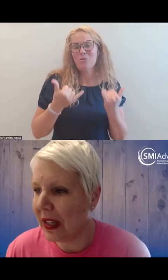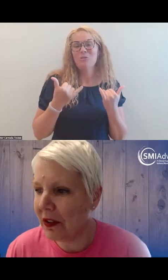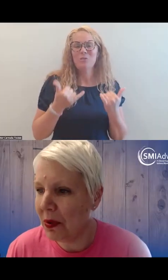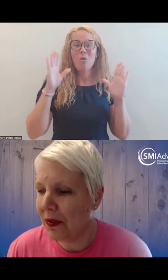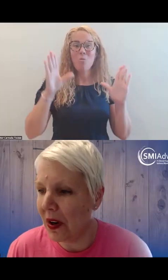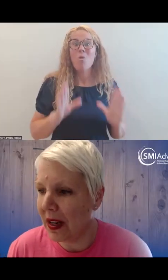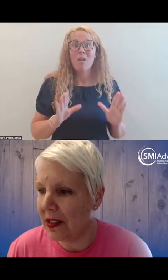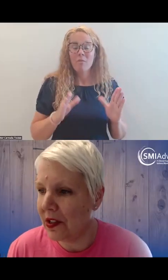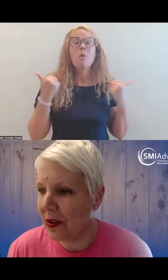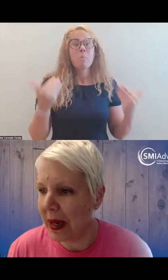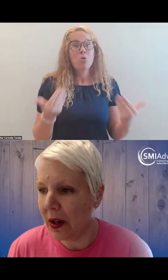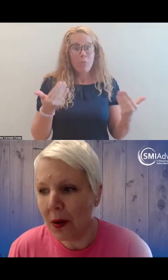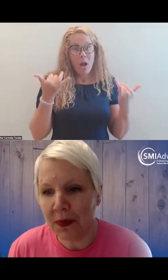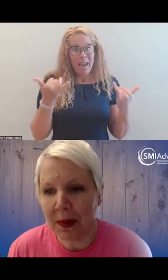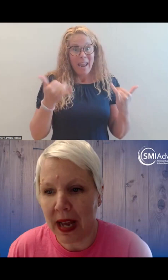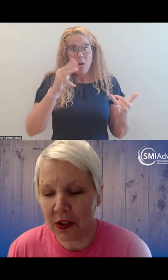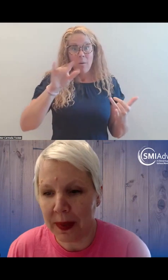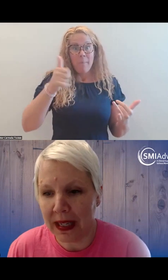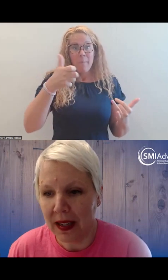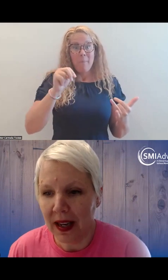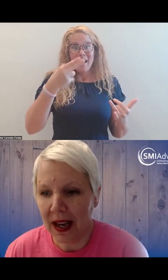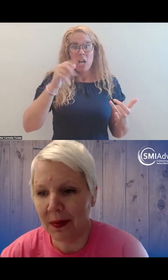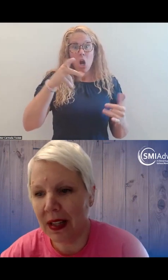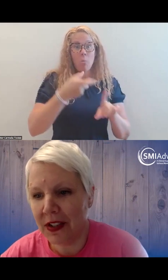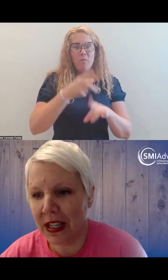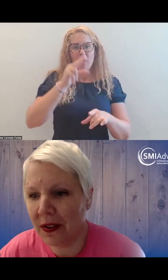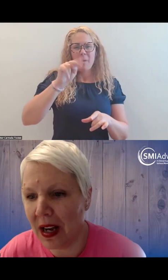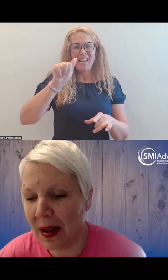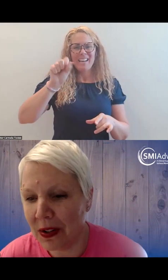LET'S MOVE ON TO MEIGHAN AT NASMHPD. WOULD LOVE TO HEAR WHAT IS